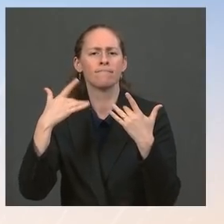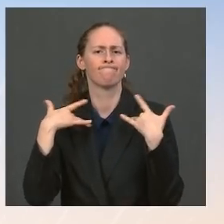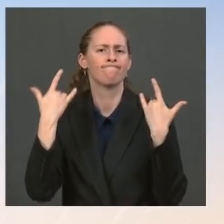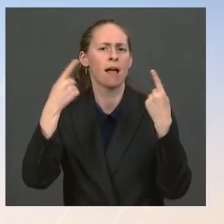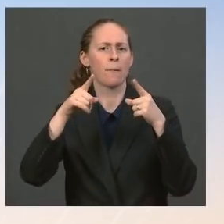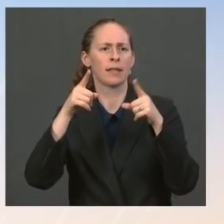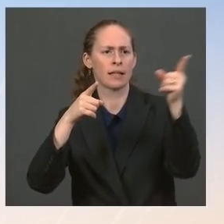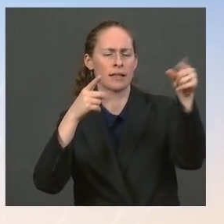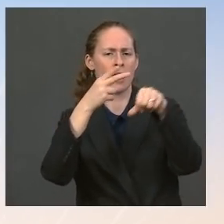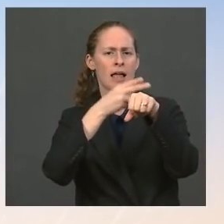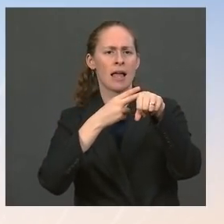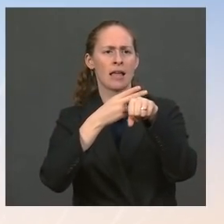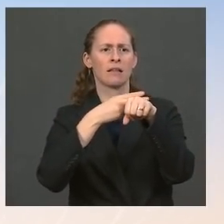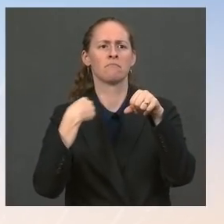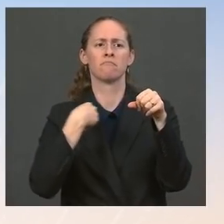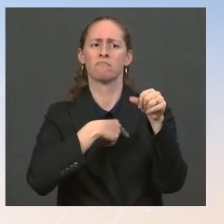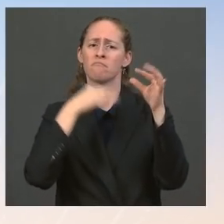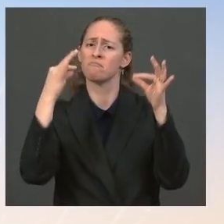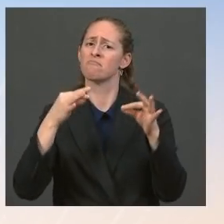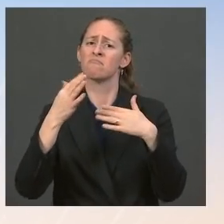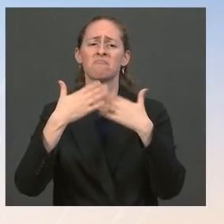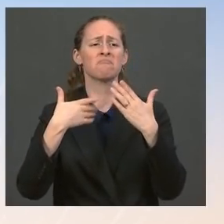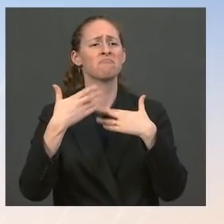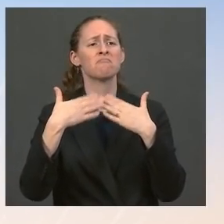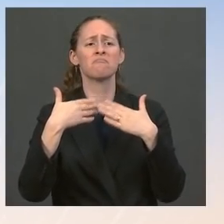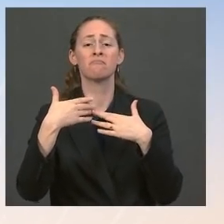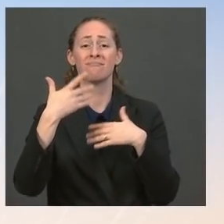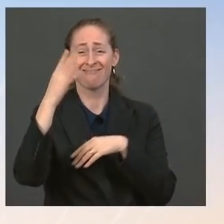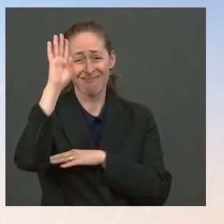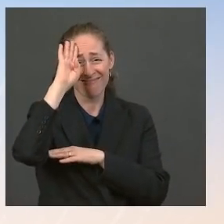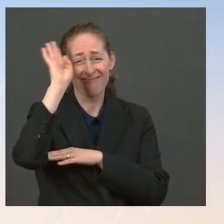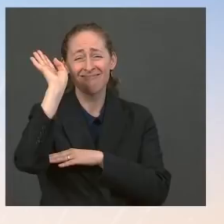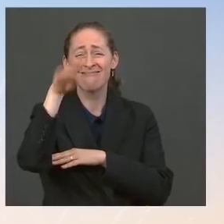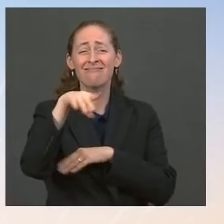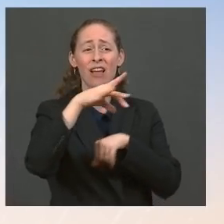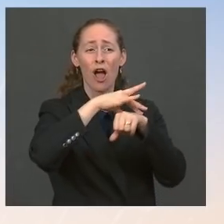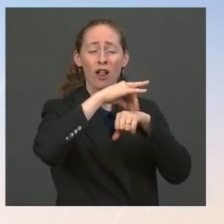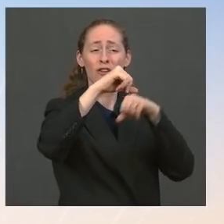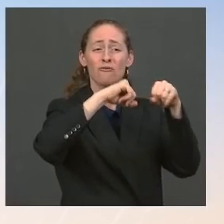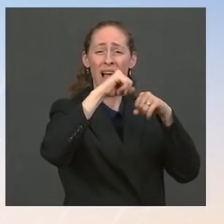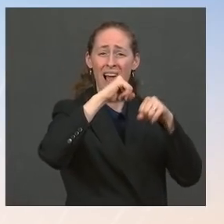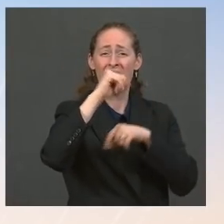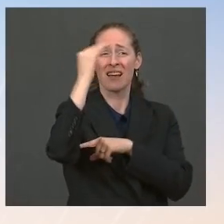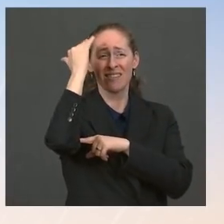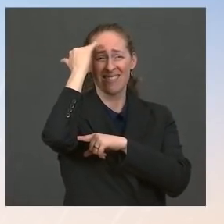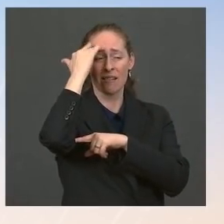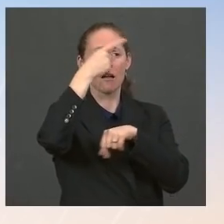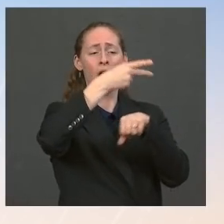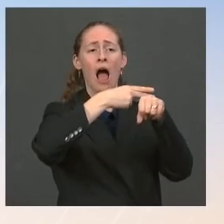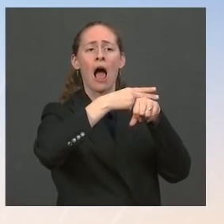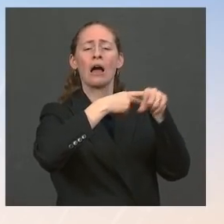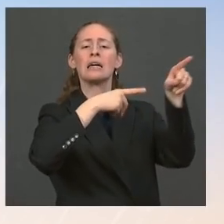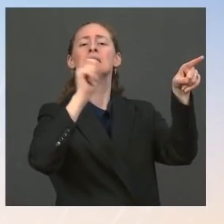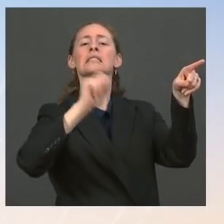despite the tragic and devastating earthquake, that Haiti is in fact capable of receiving individuals.